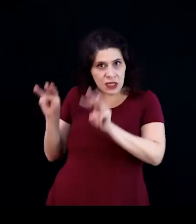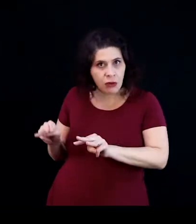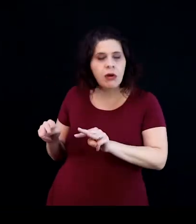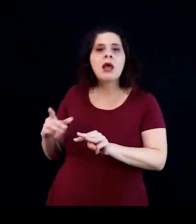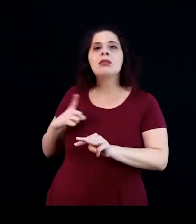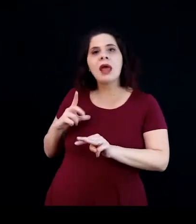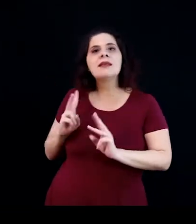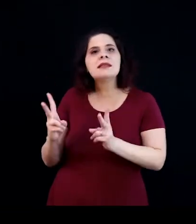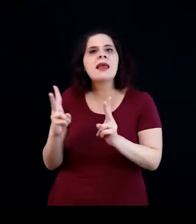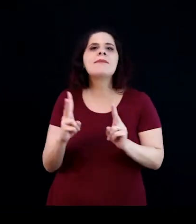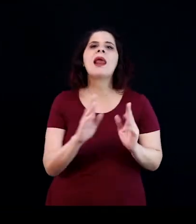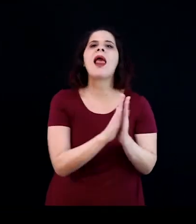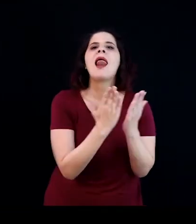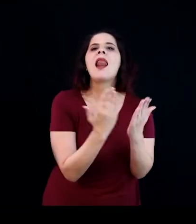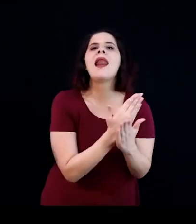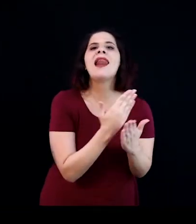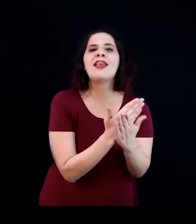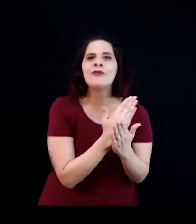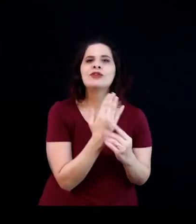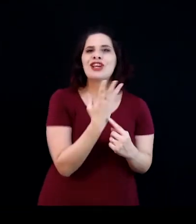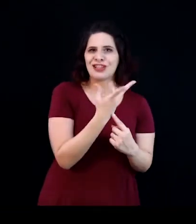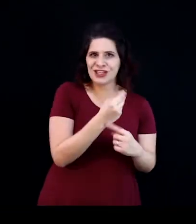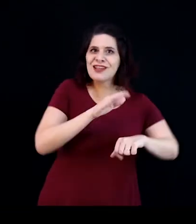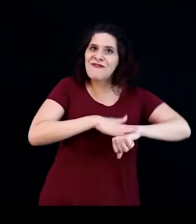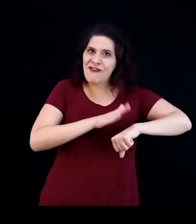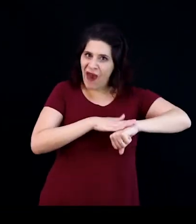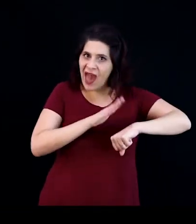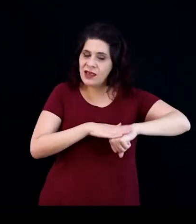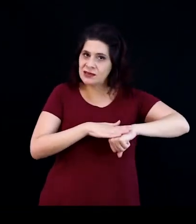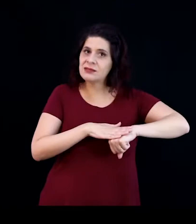been fascinated with the livre d’artiste and the artist’s book…